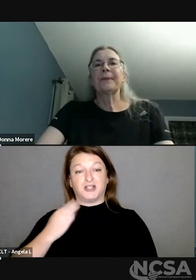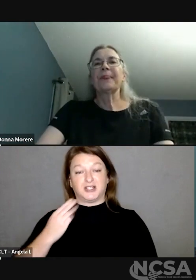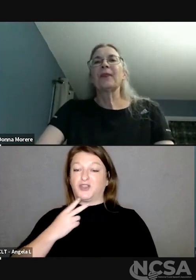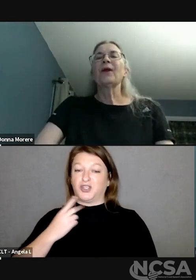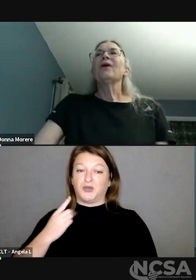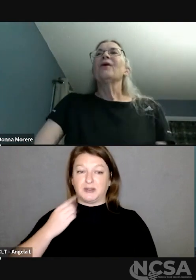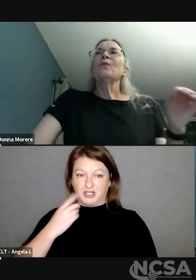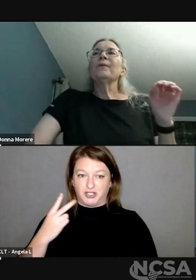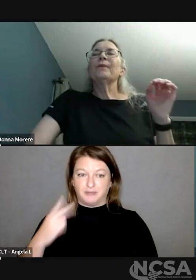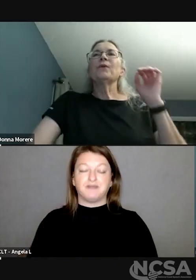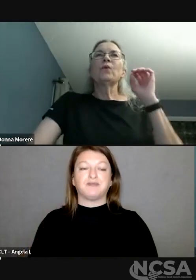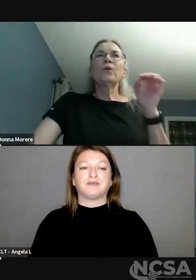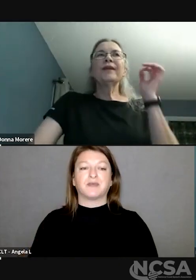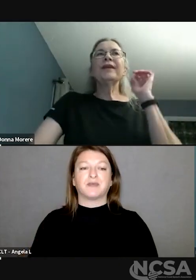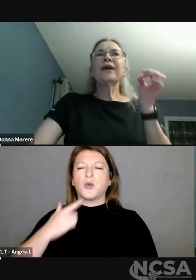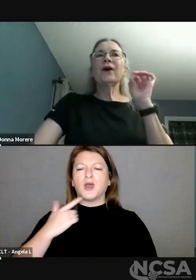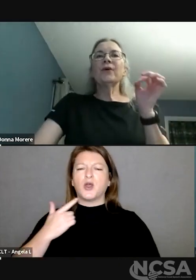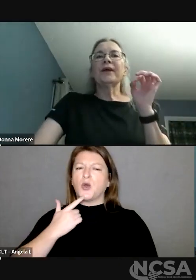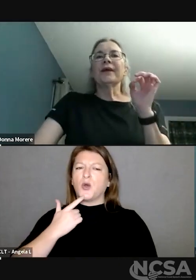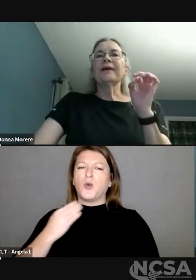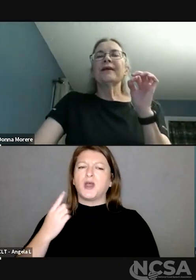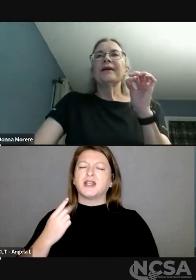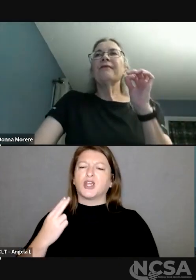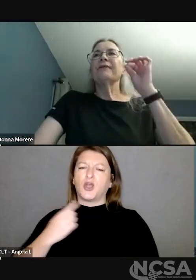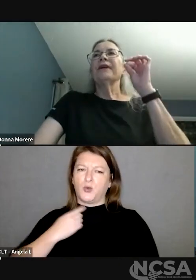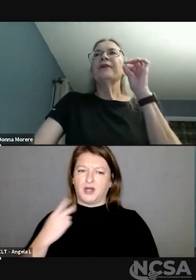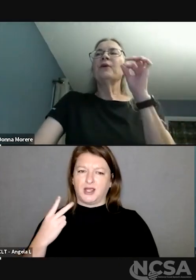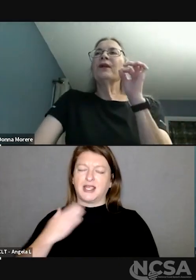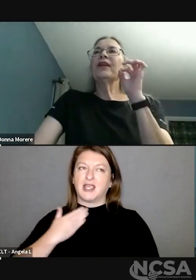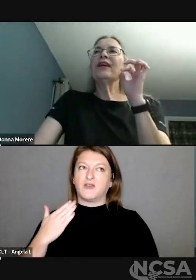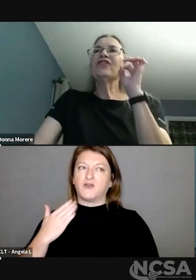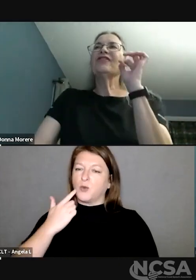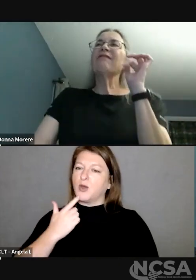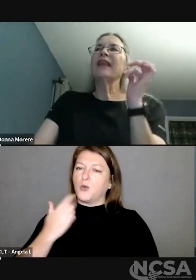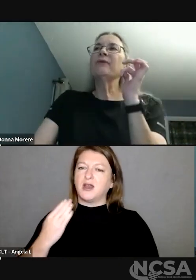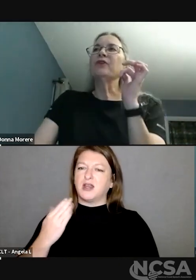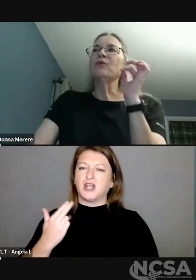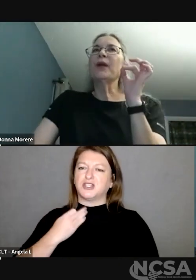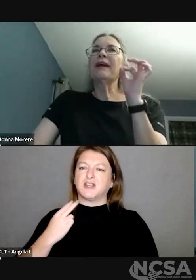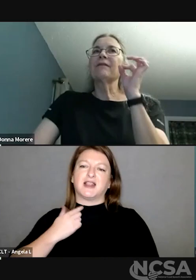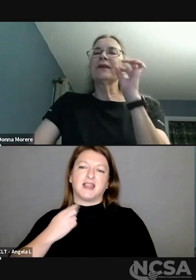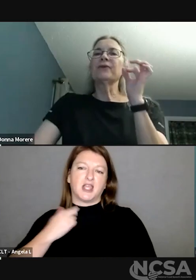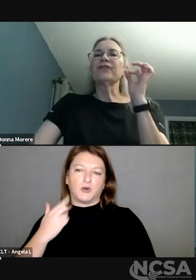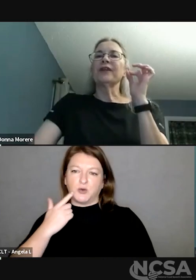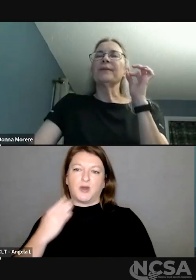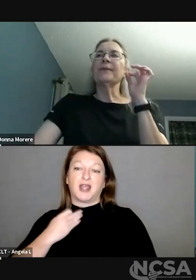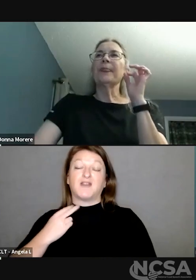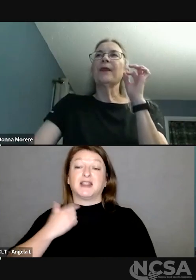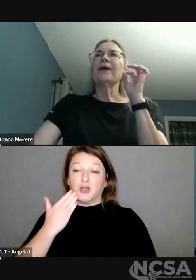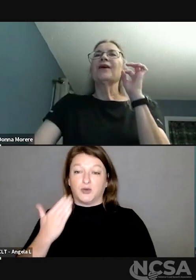When decoding if we wanna not just have language, we want to have literacy.